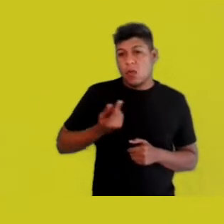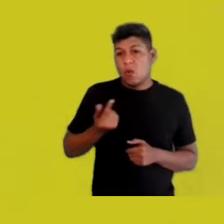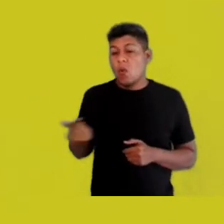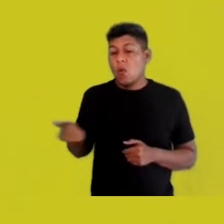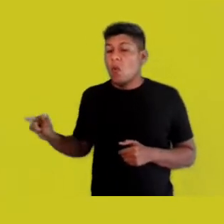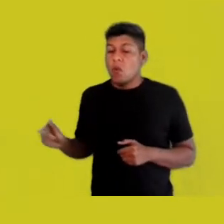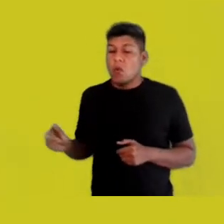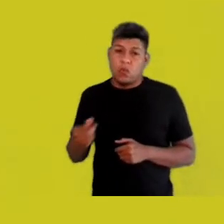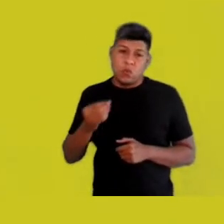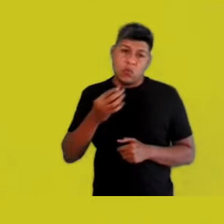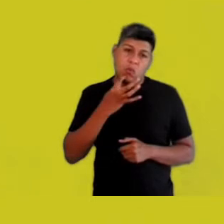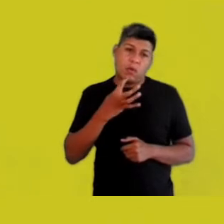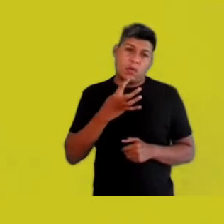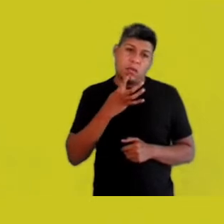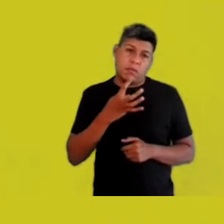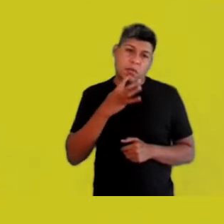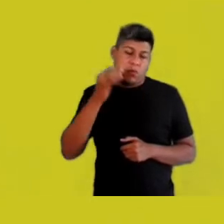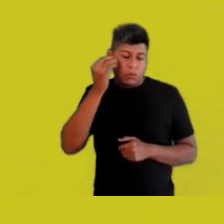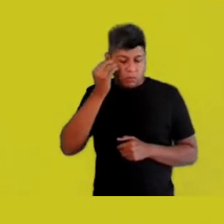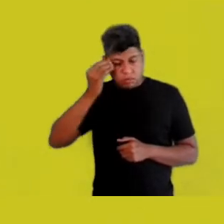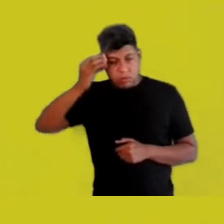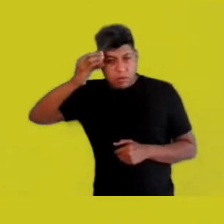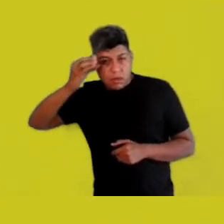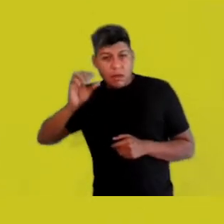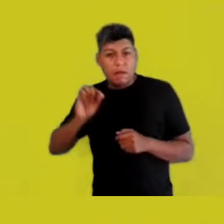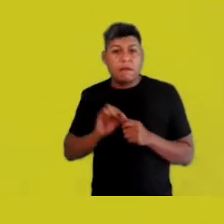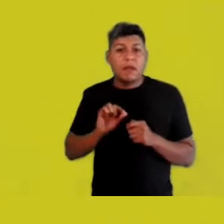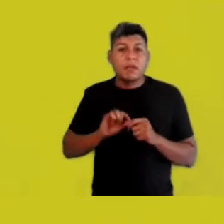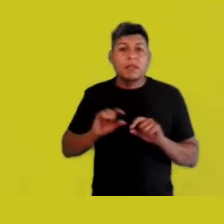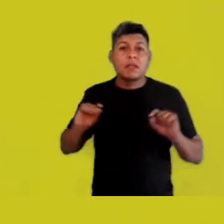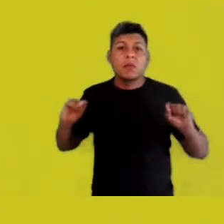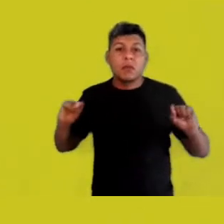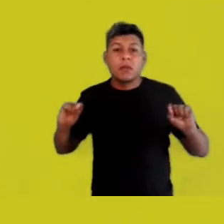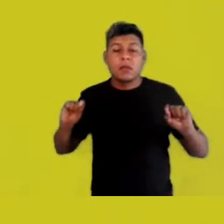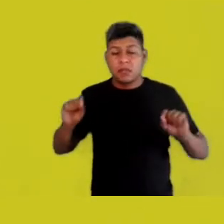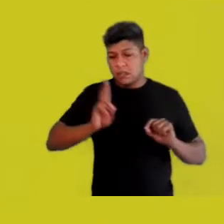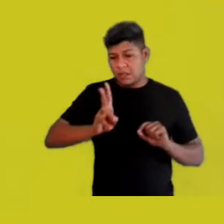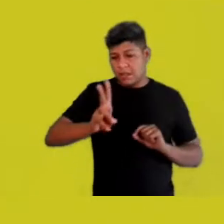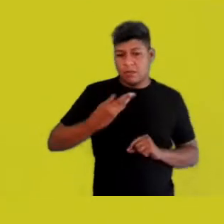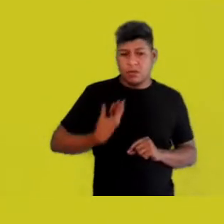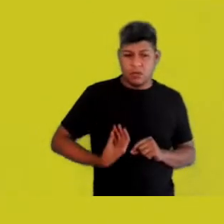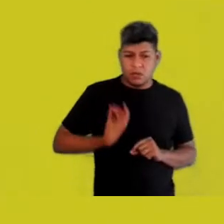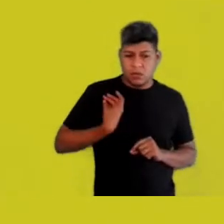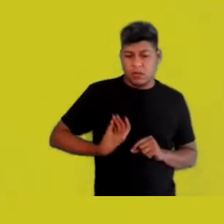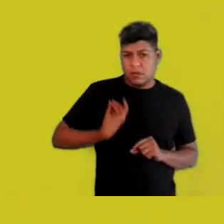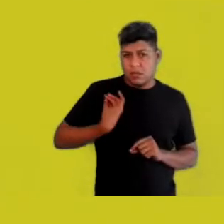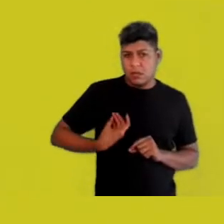it’s not about knowing they have always been around and still are,